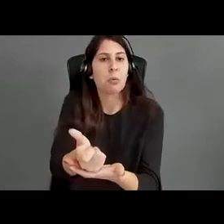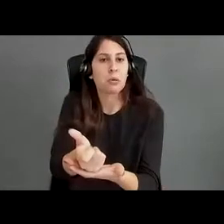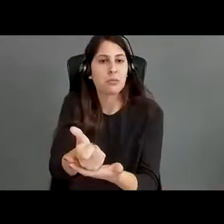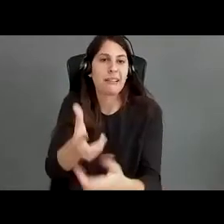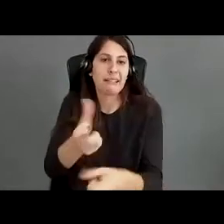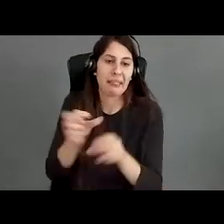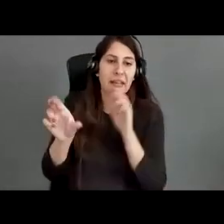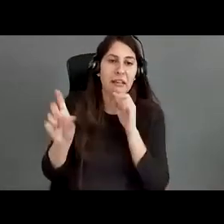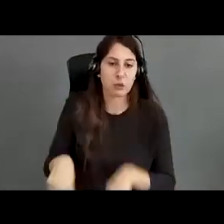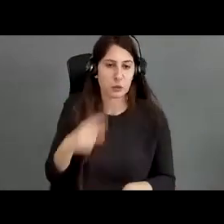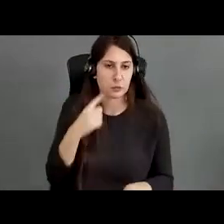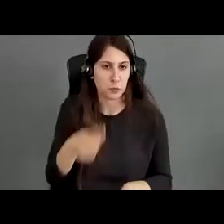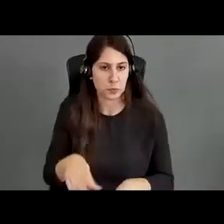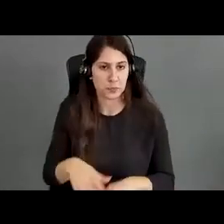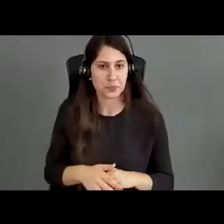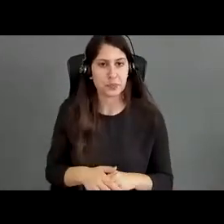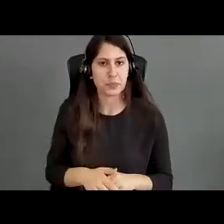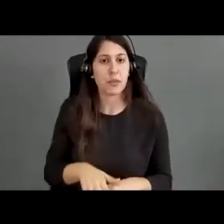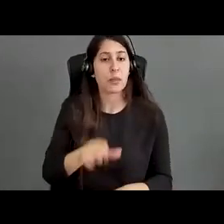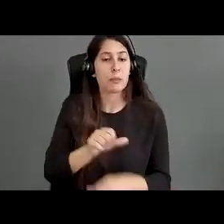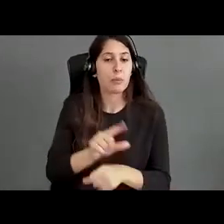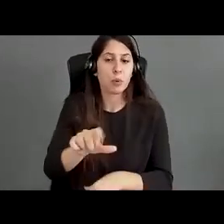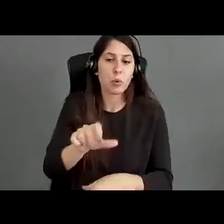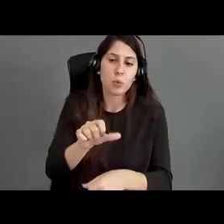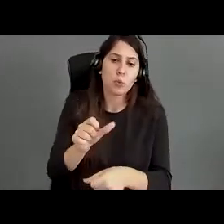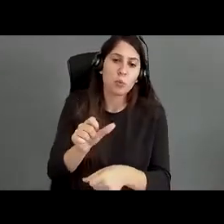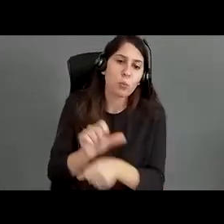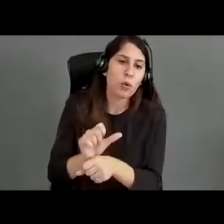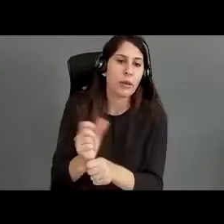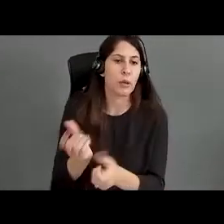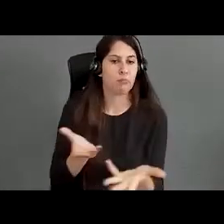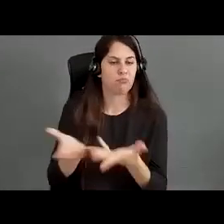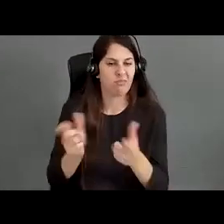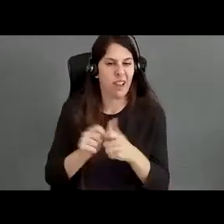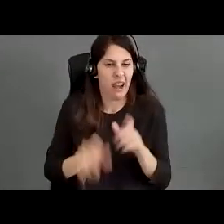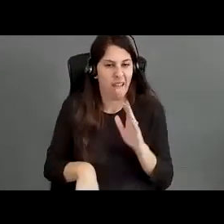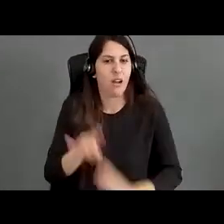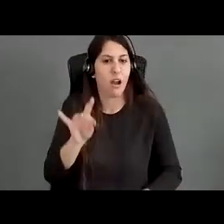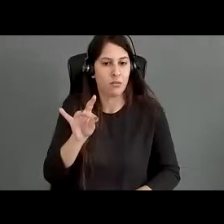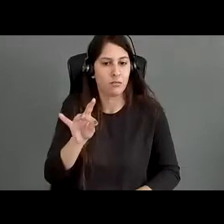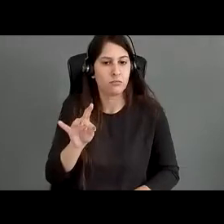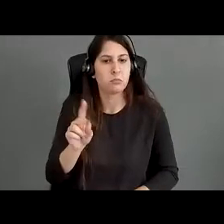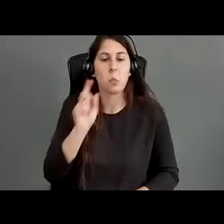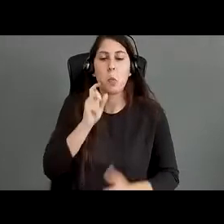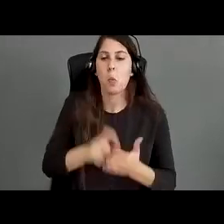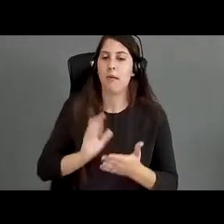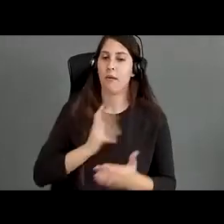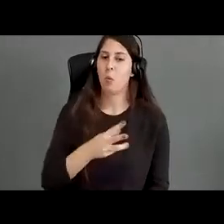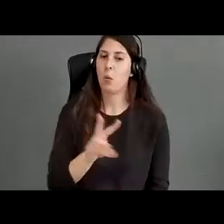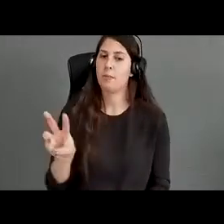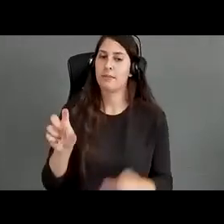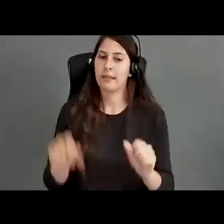you are the people we're working with. So I wanted you to see that on our website, you can actually find a NAMI nearest you.